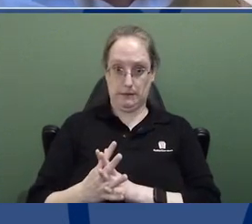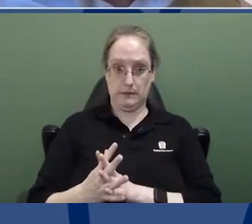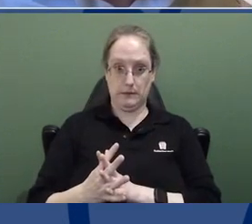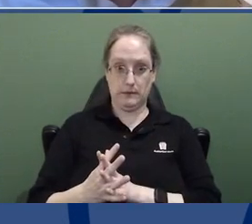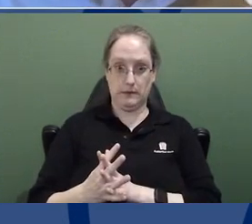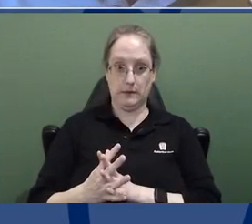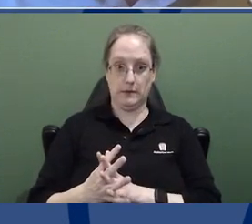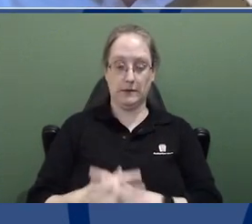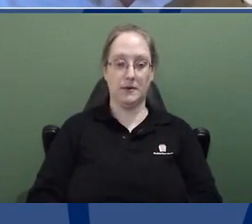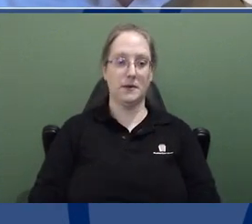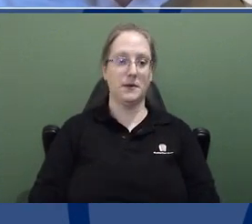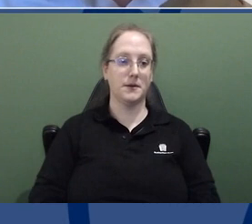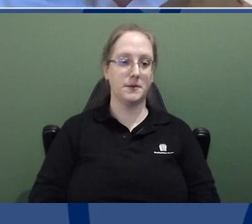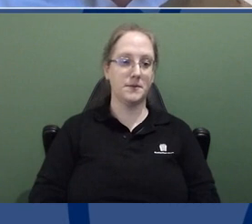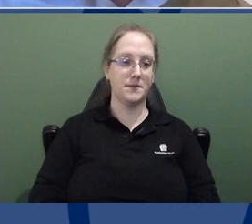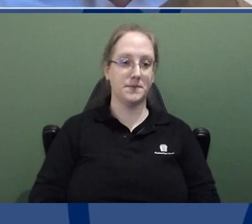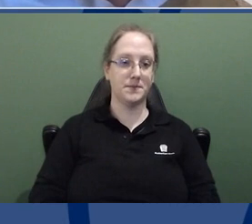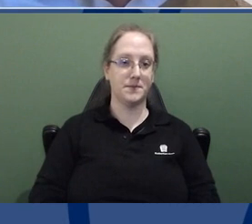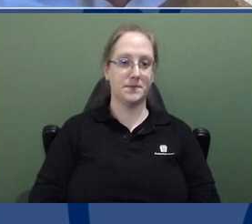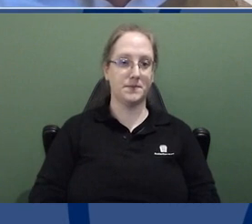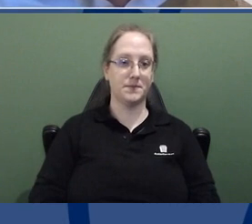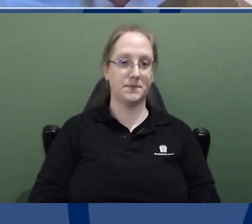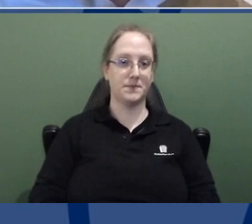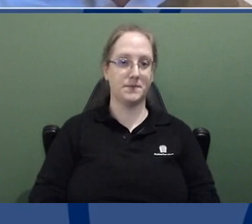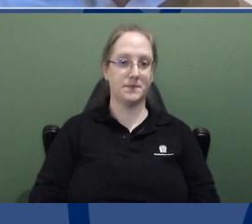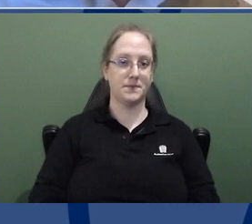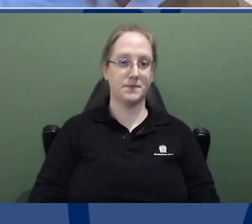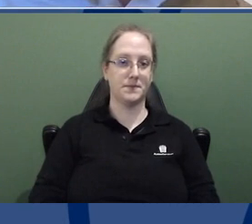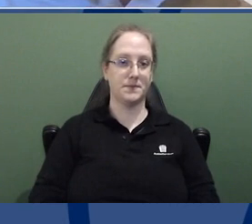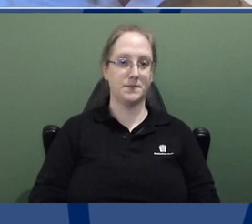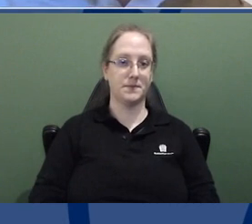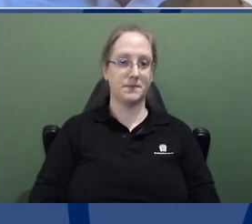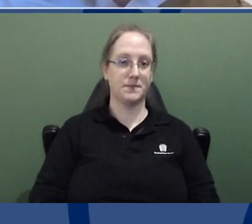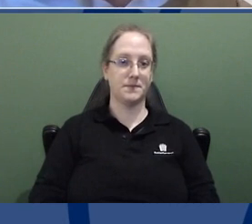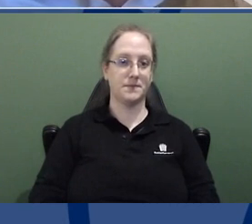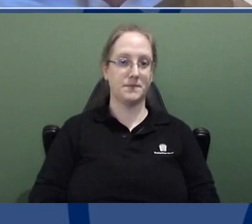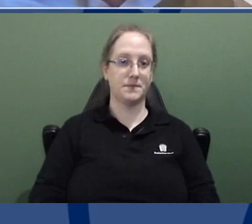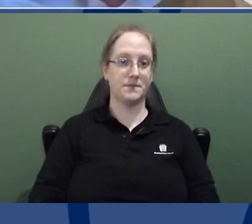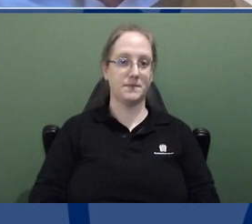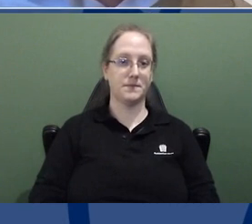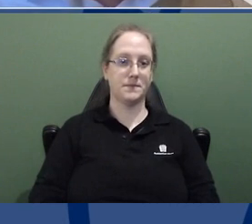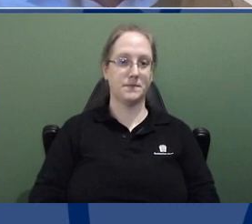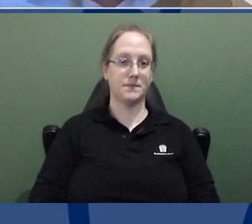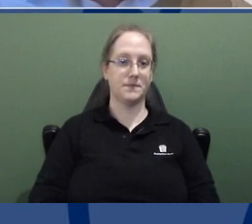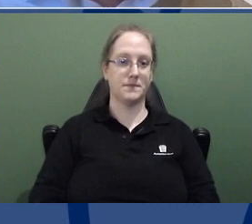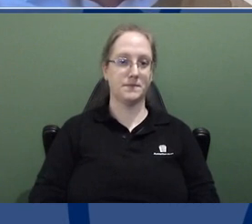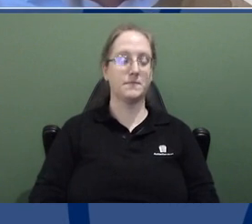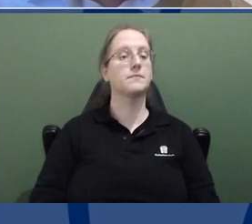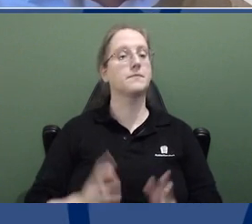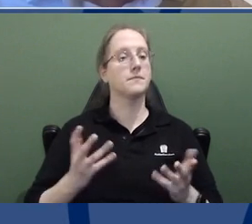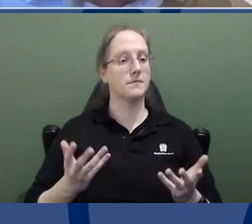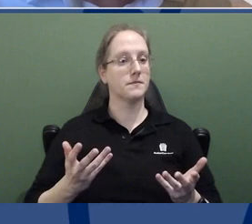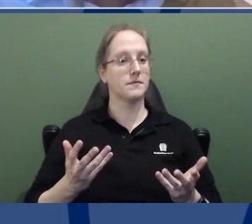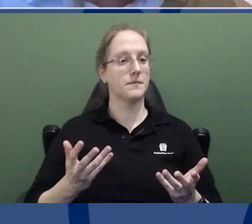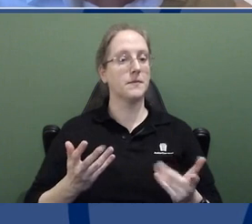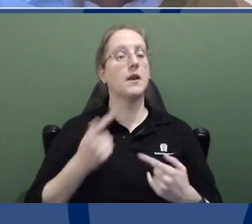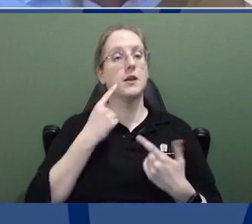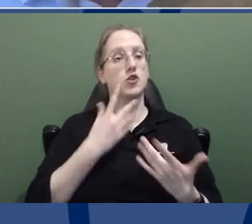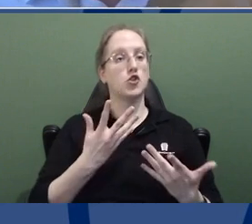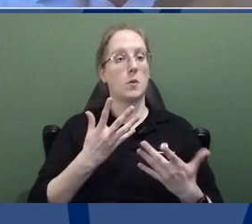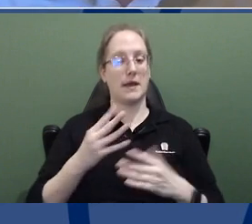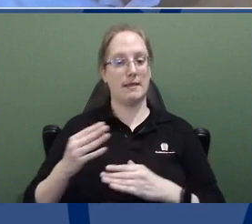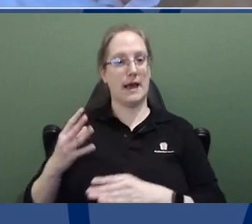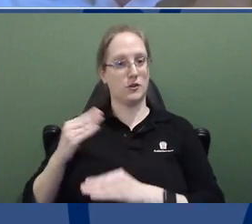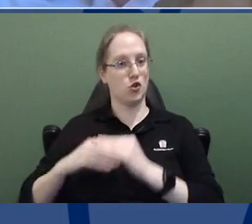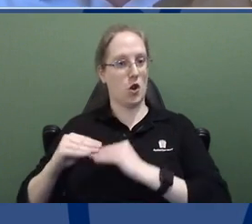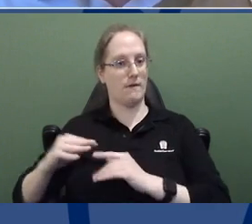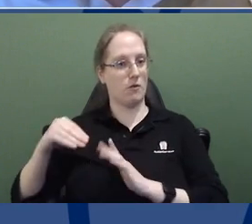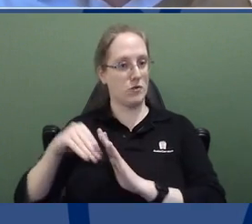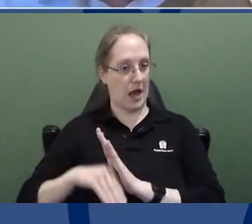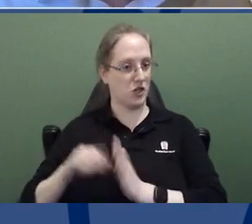period. So in demonstrating the turnover, there are three tests. We know that businesses